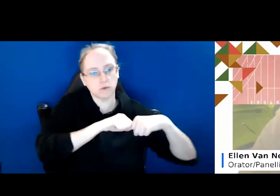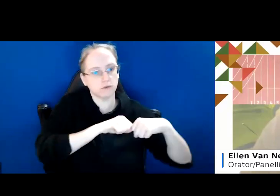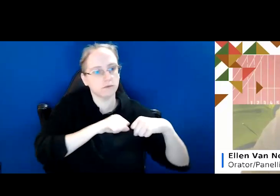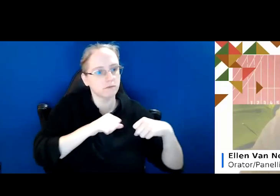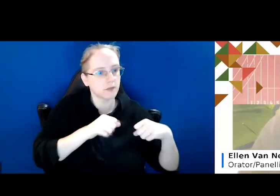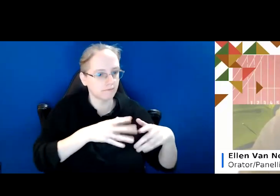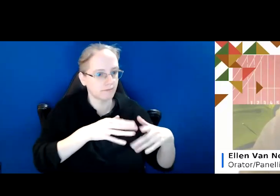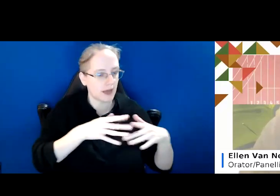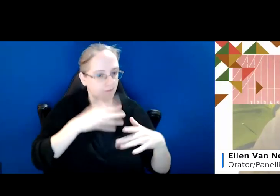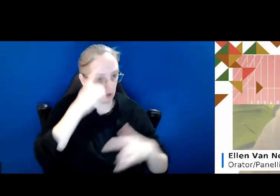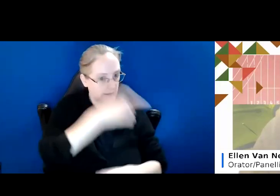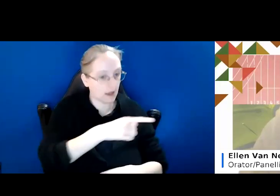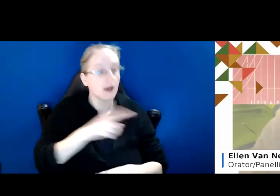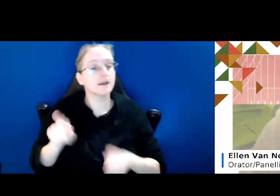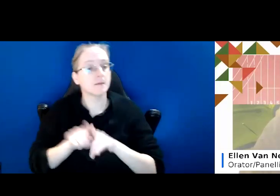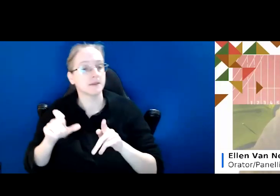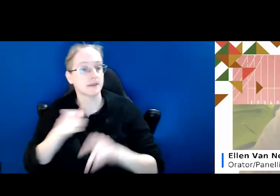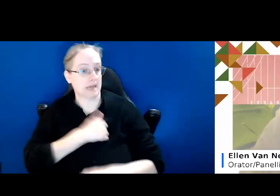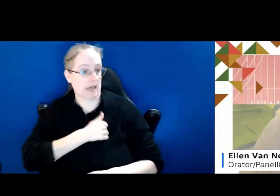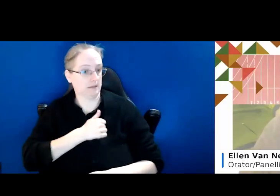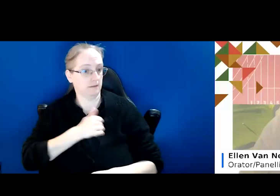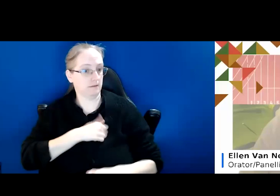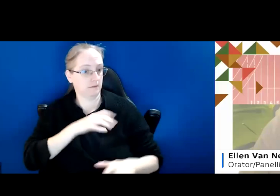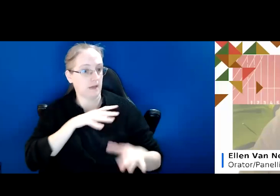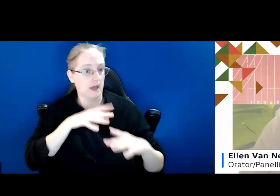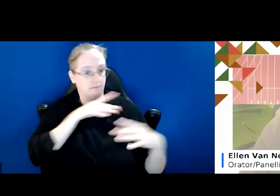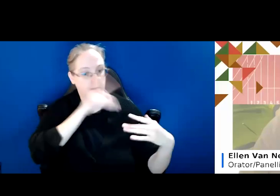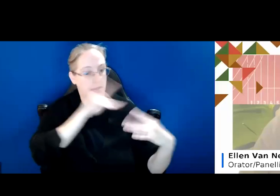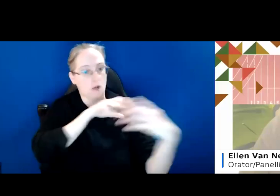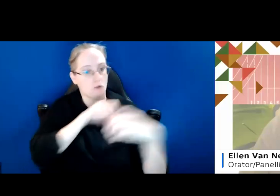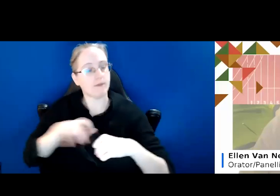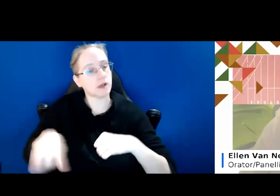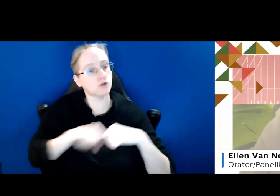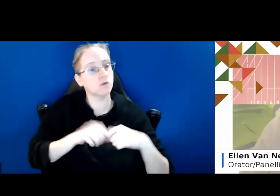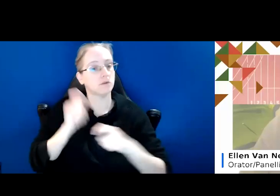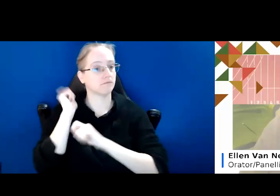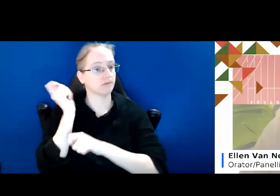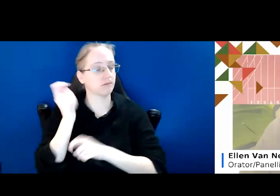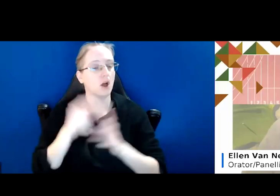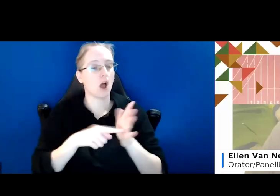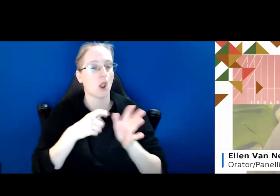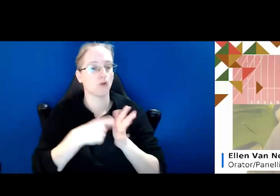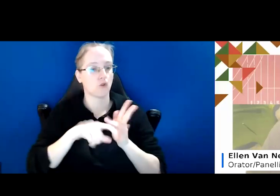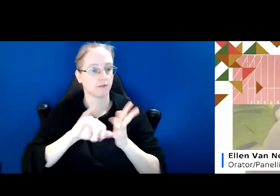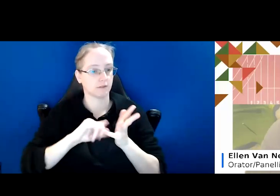an ice hockey from indigenous Canadians. These sports then become